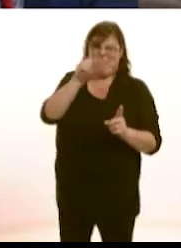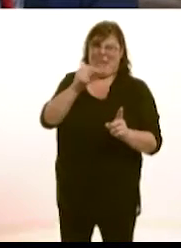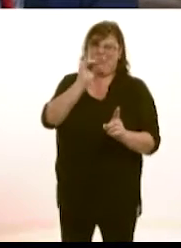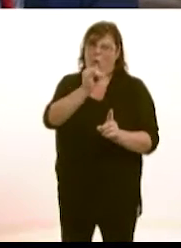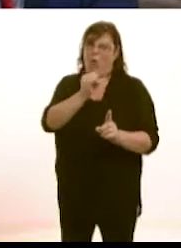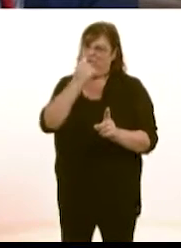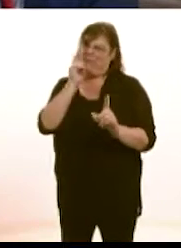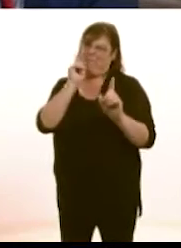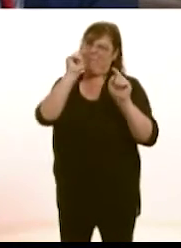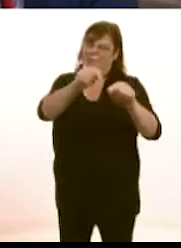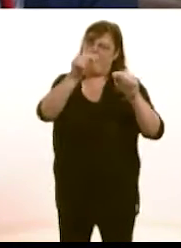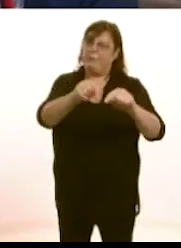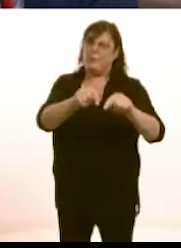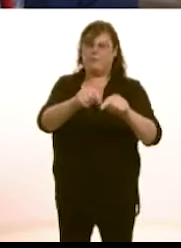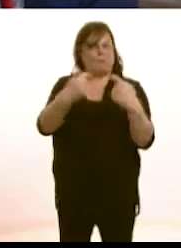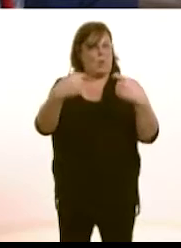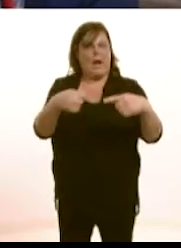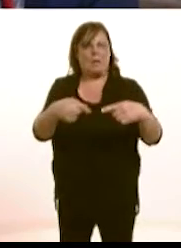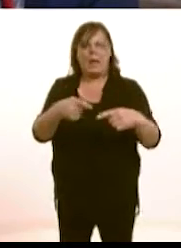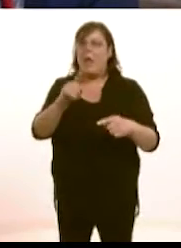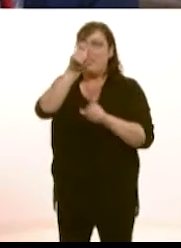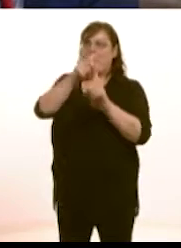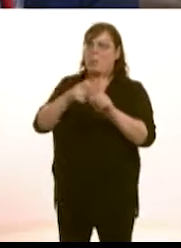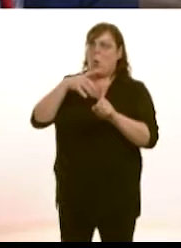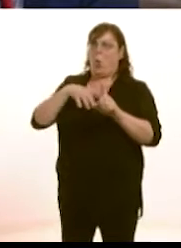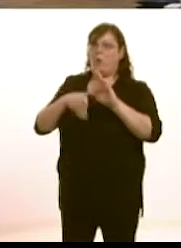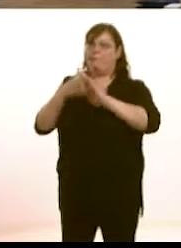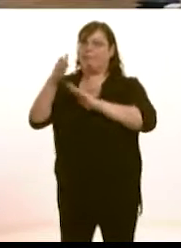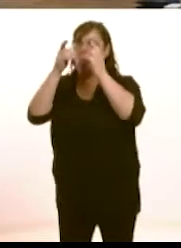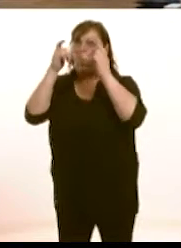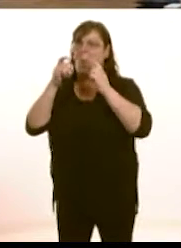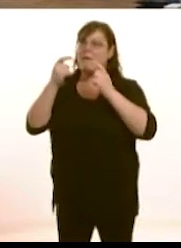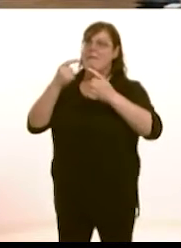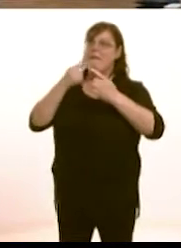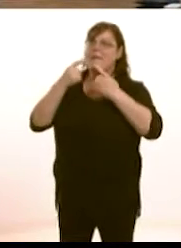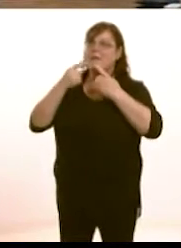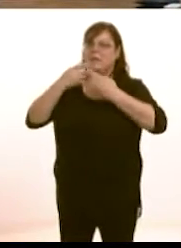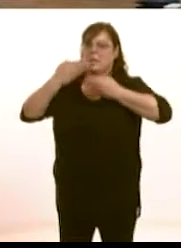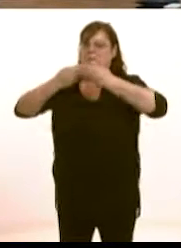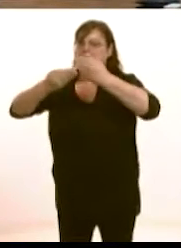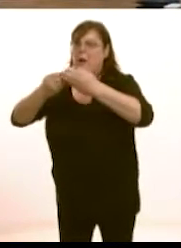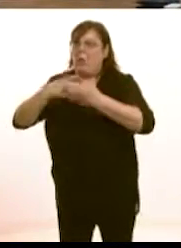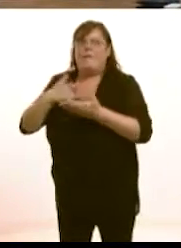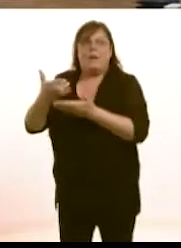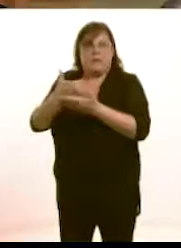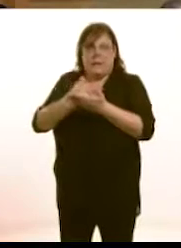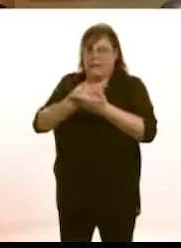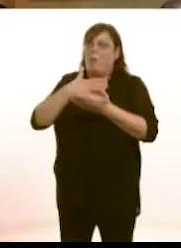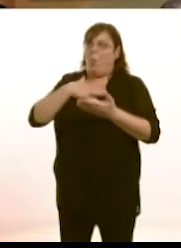sure that somebody who wishes to give evidence feels safe in order to do so and feels that there will be an outcome for them and that they will be protected in the future.